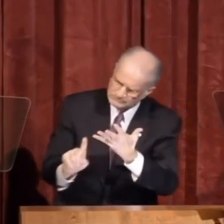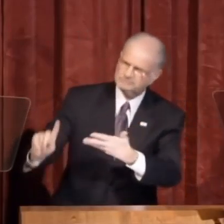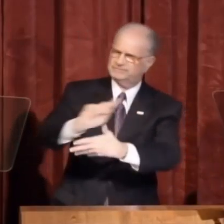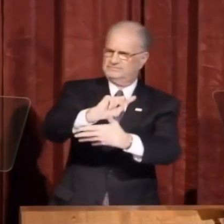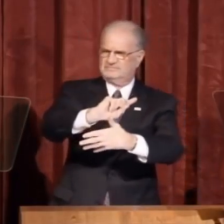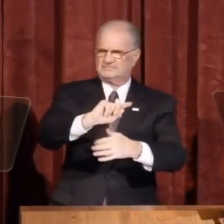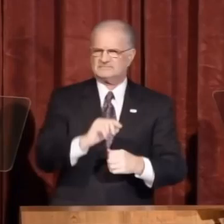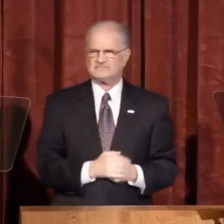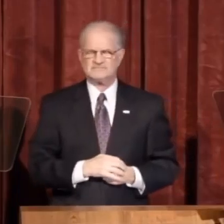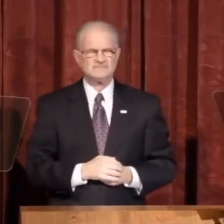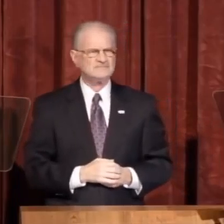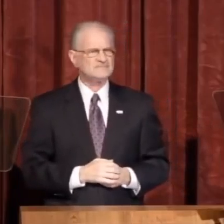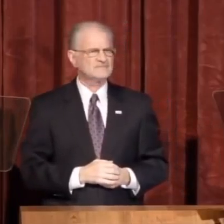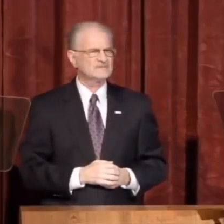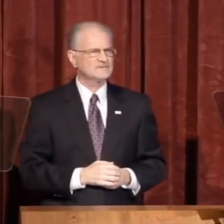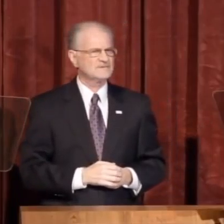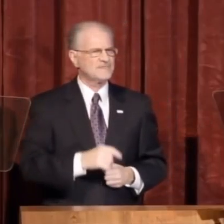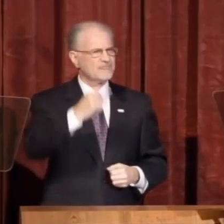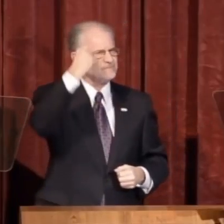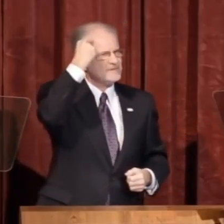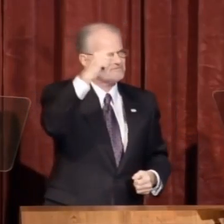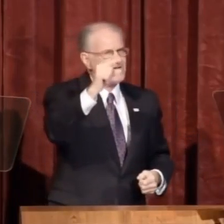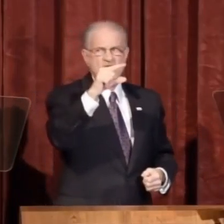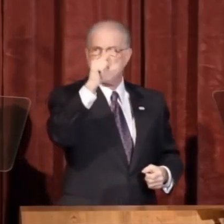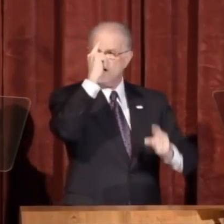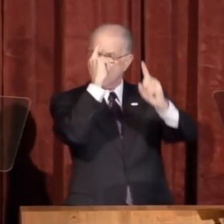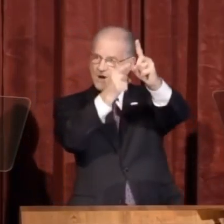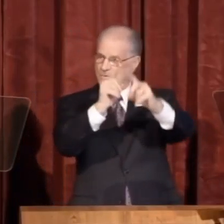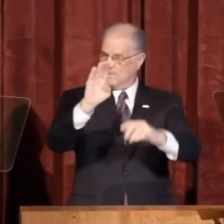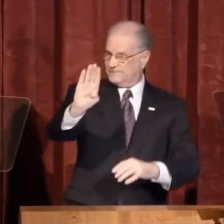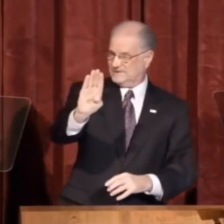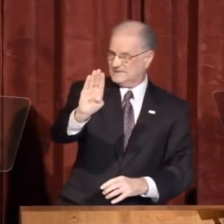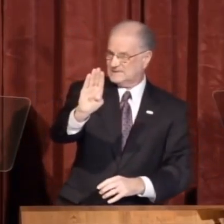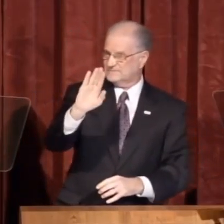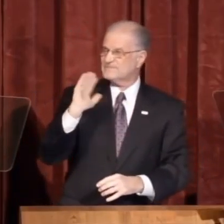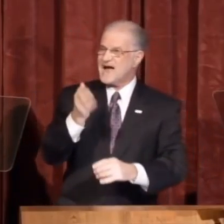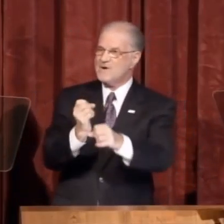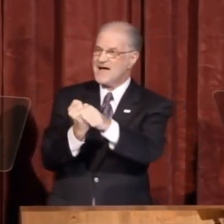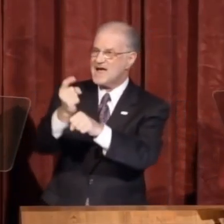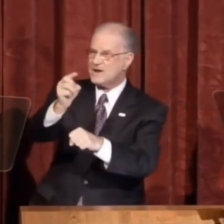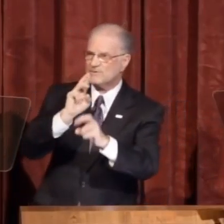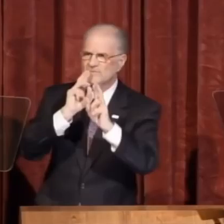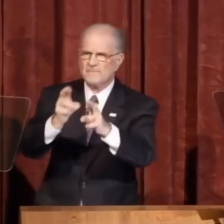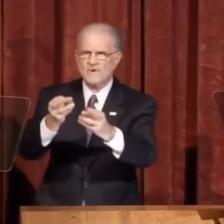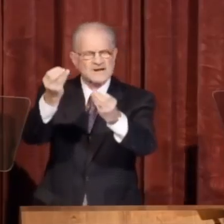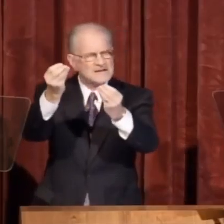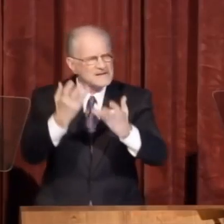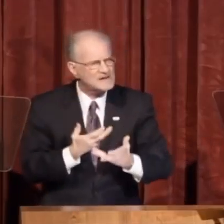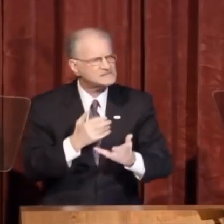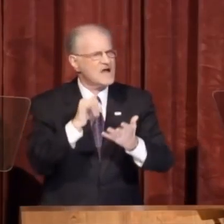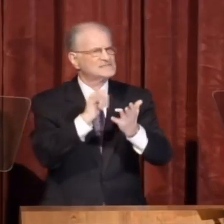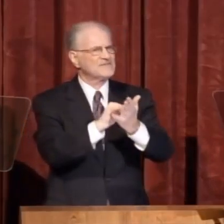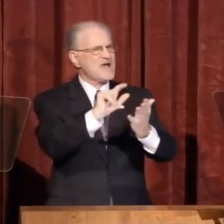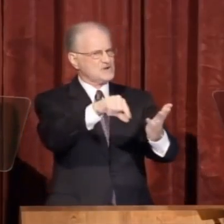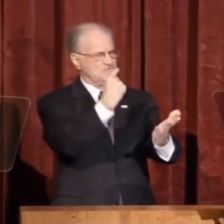the total for our enrollment for undergraduate, graduate, and English Language Institute students